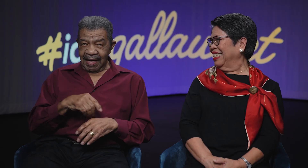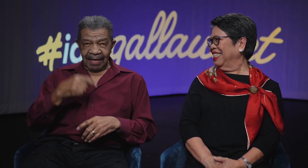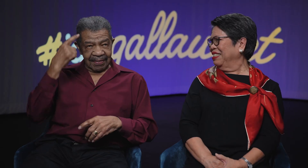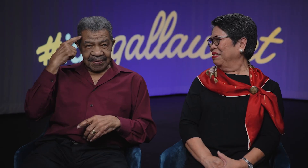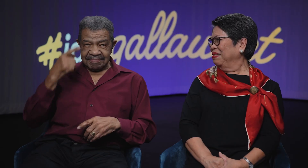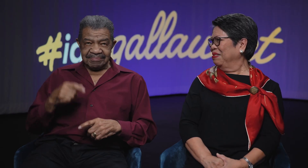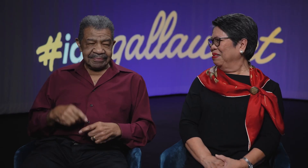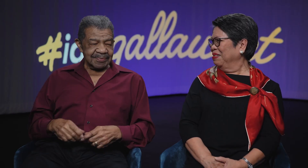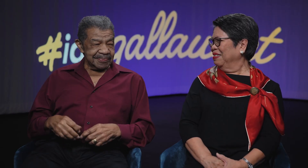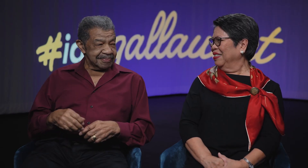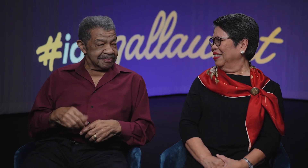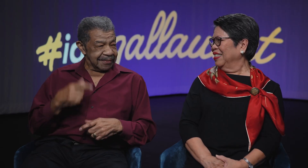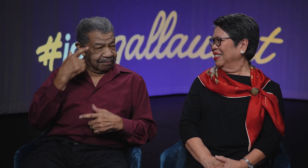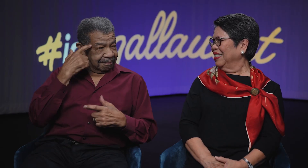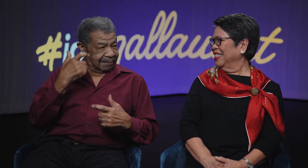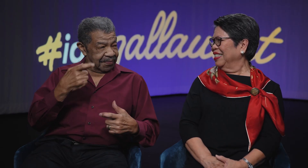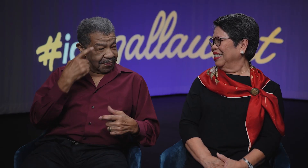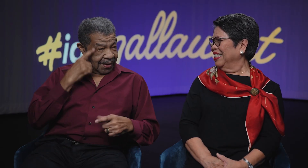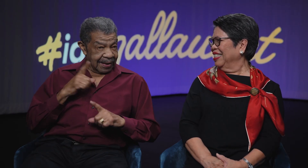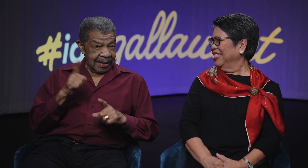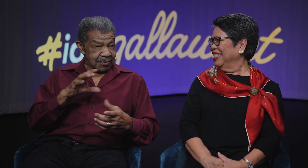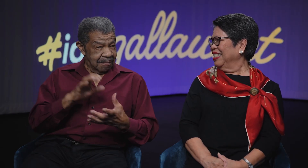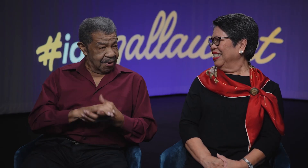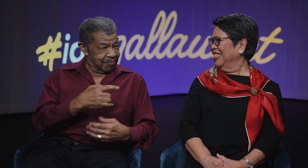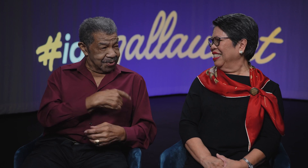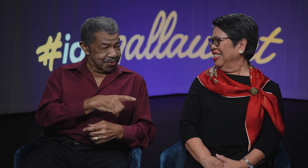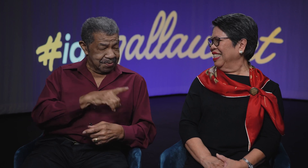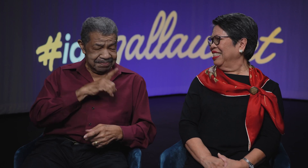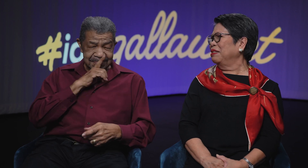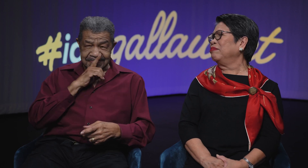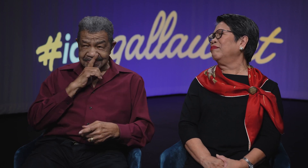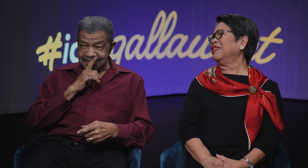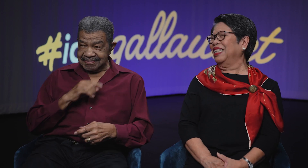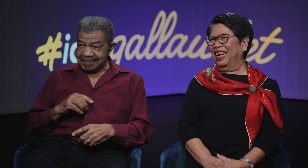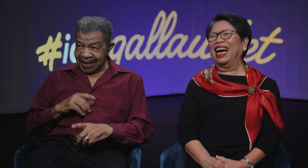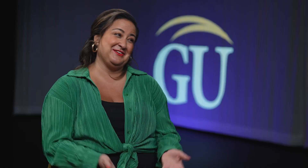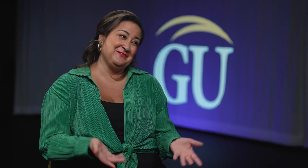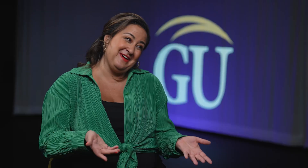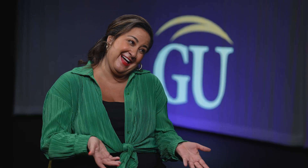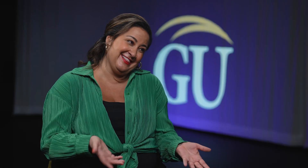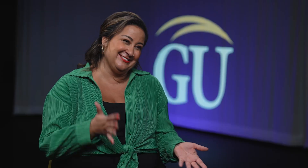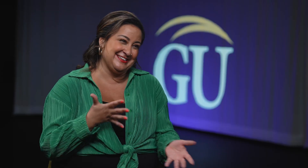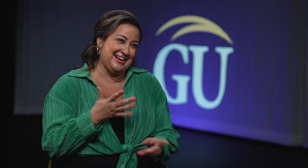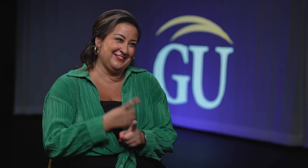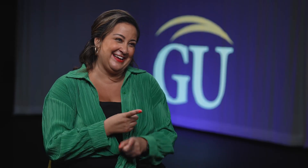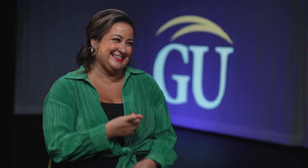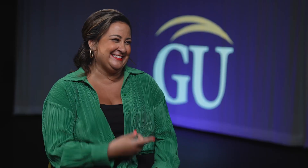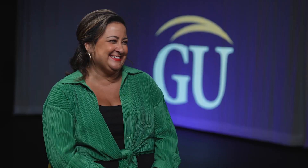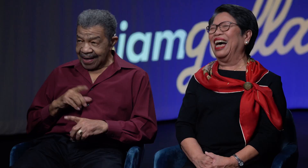You have such an ego, thinking I came to marry you! Well she’s right!